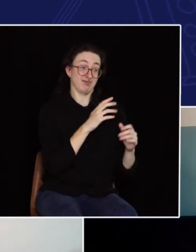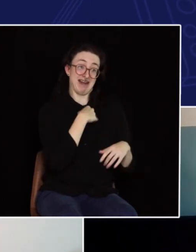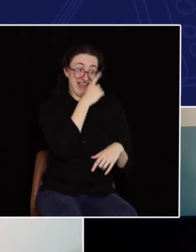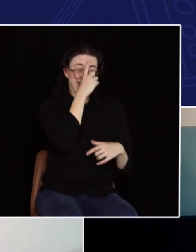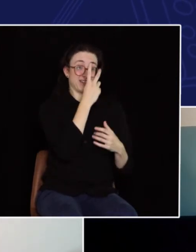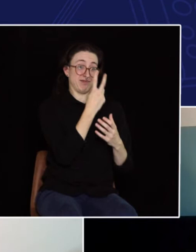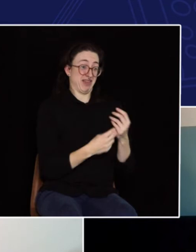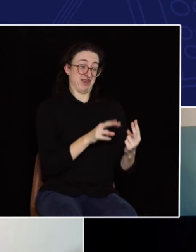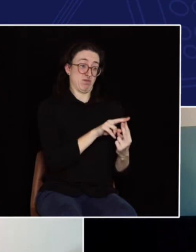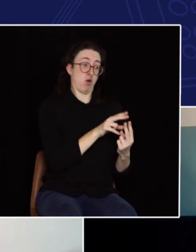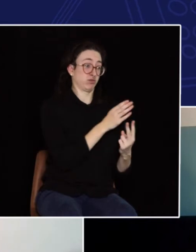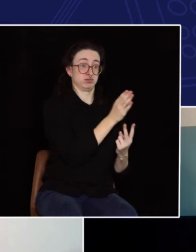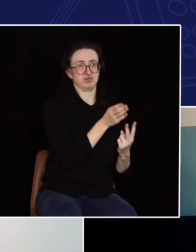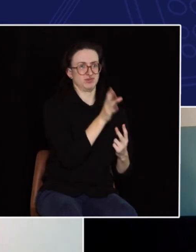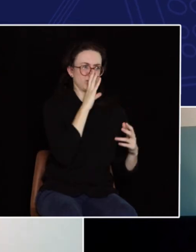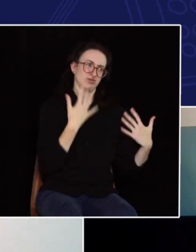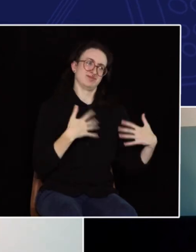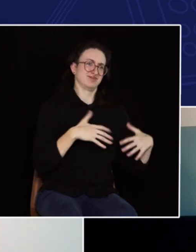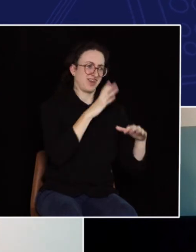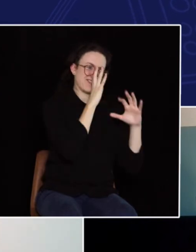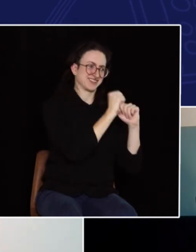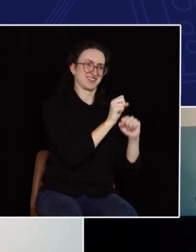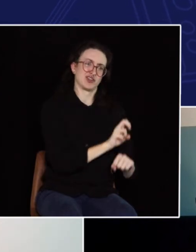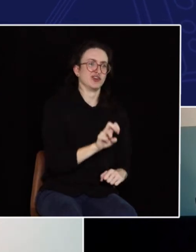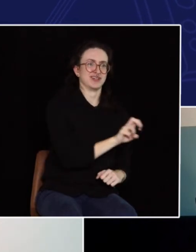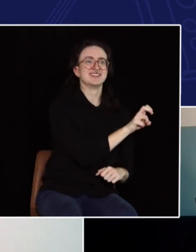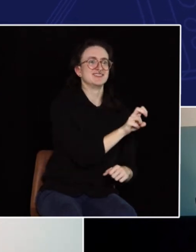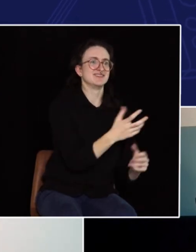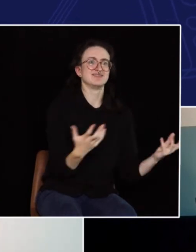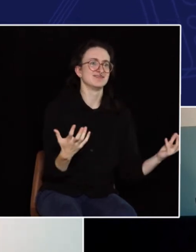And I think both will be fascinating journeys.